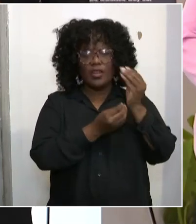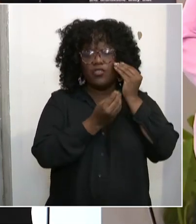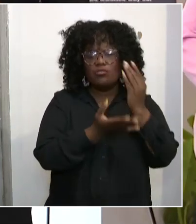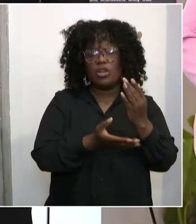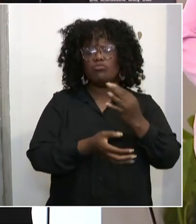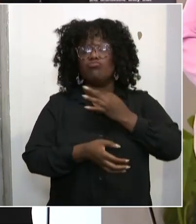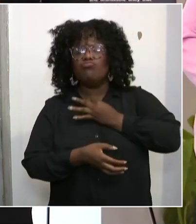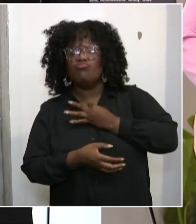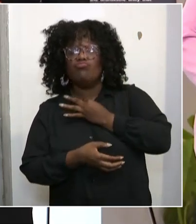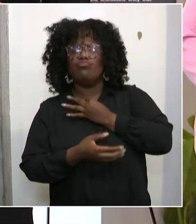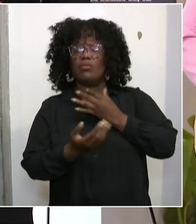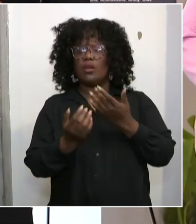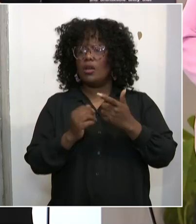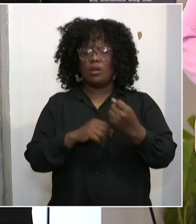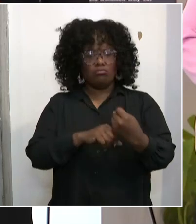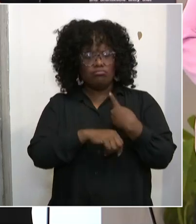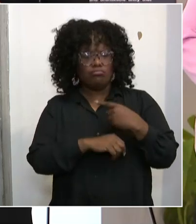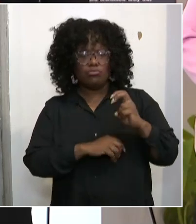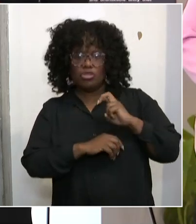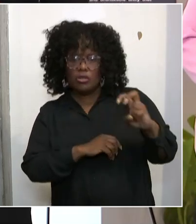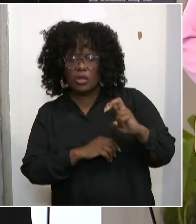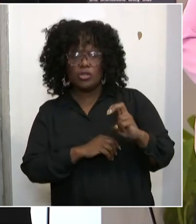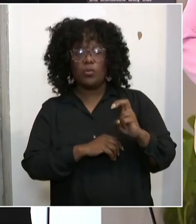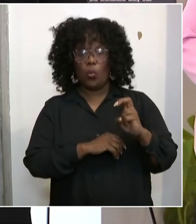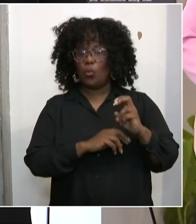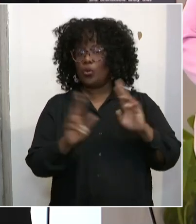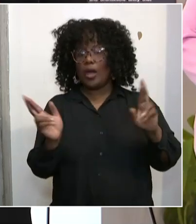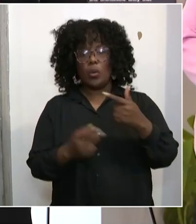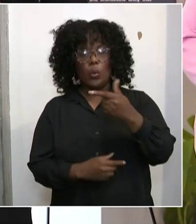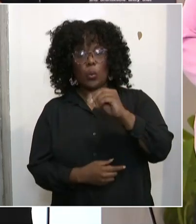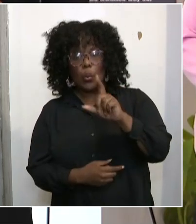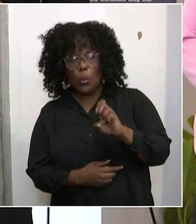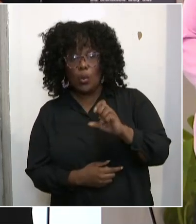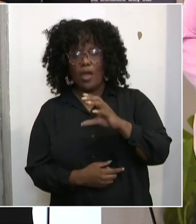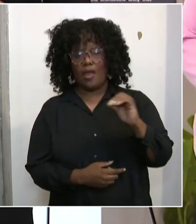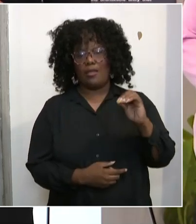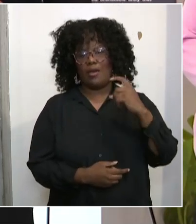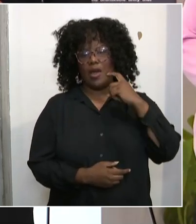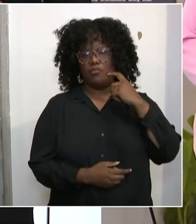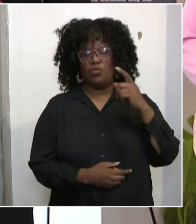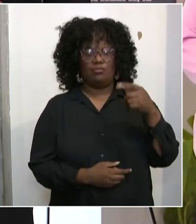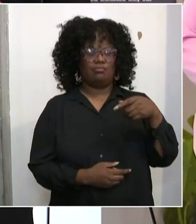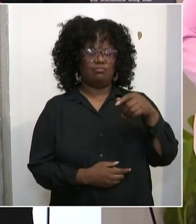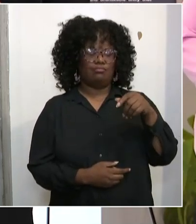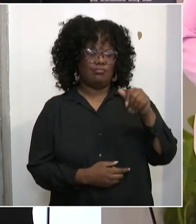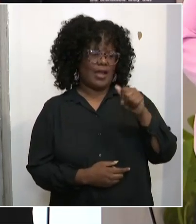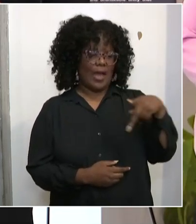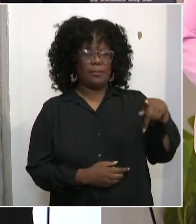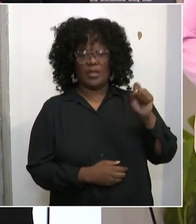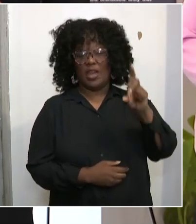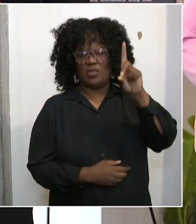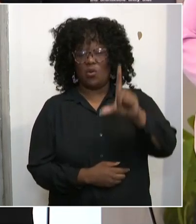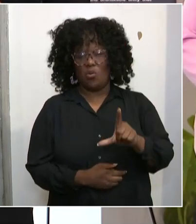It's on Google and Apple to download, and we're encouraging people to do that. On the service specifically, I want to highlight a couple of things.